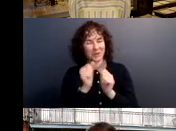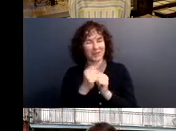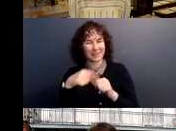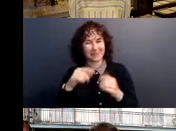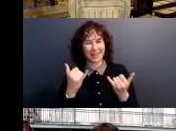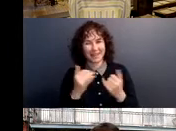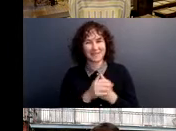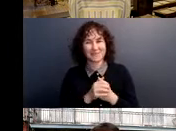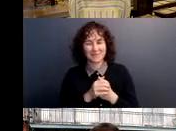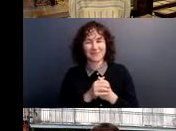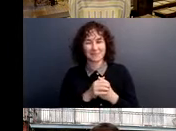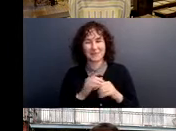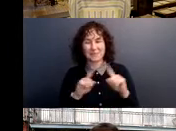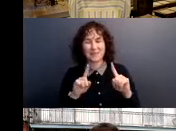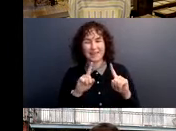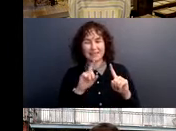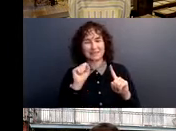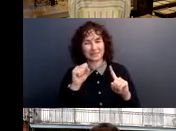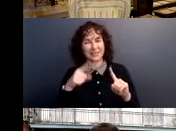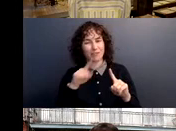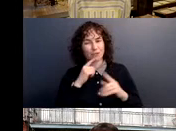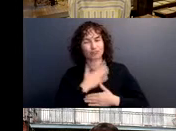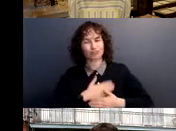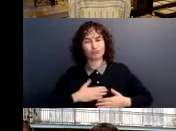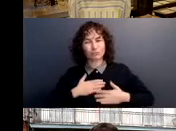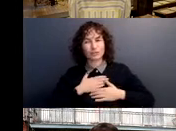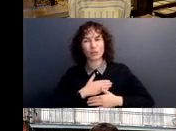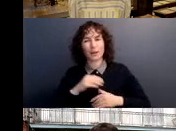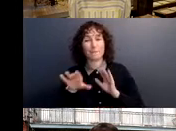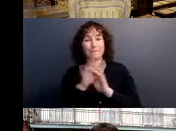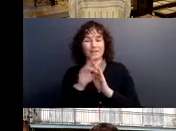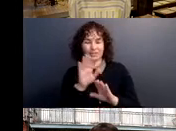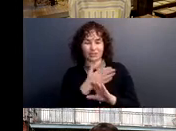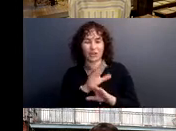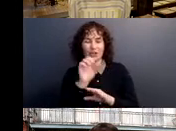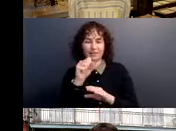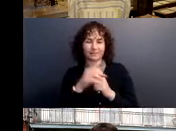but they really enjoyed picking the song even though I only allowed them to have one